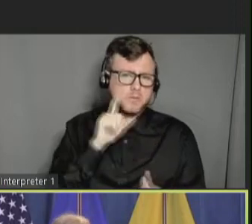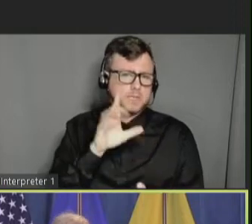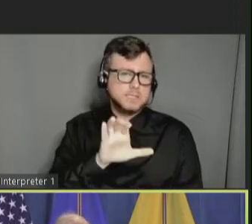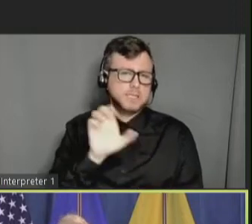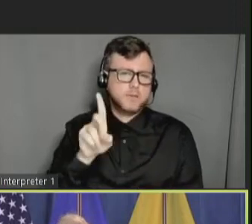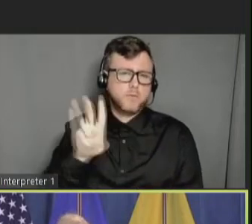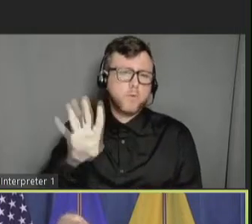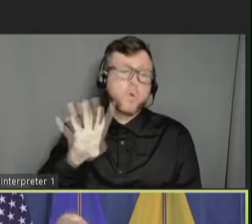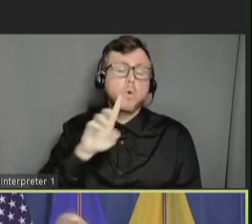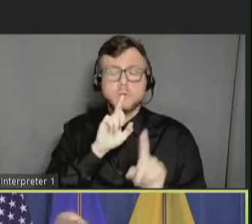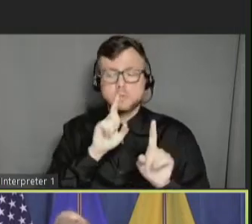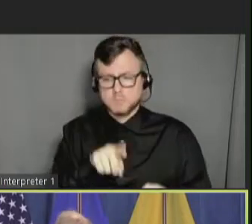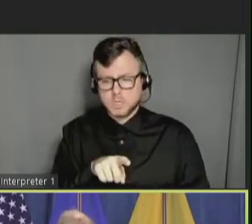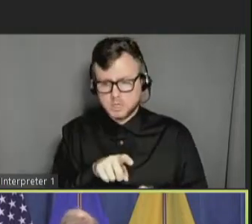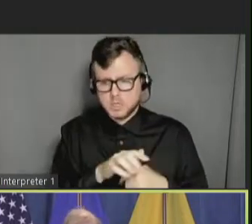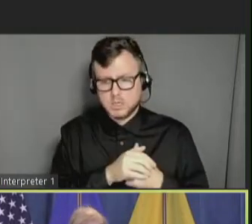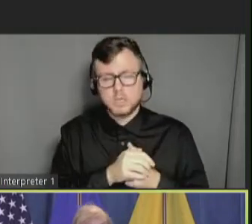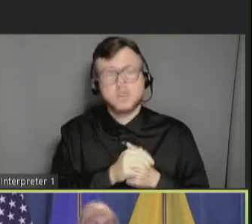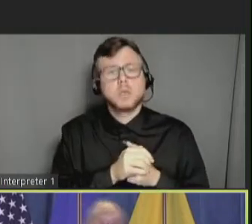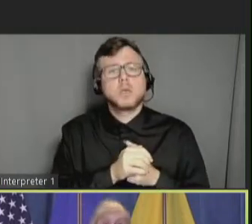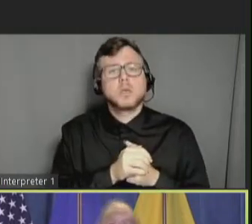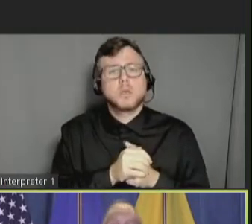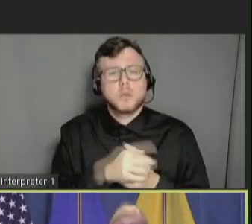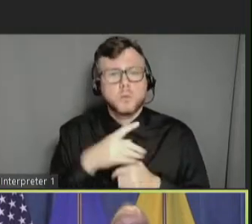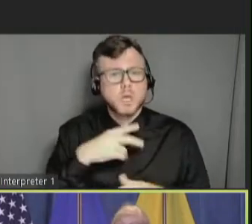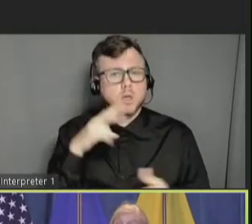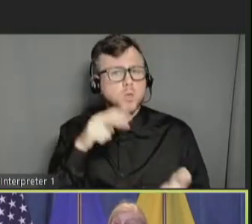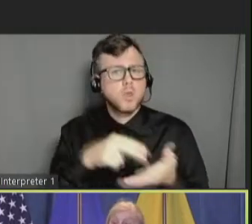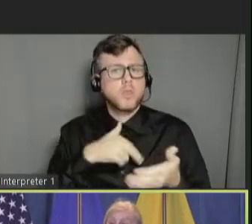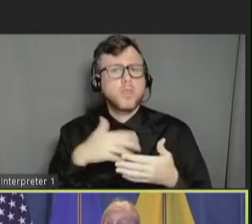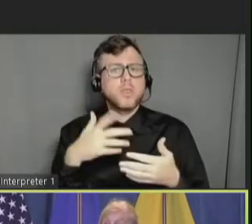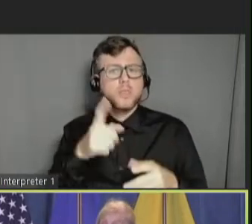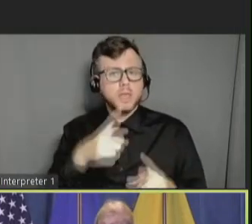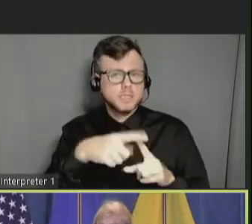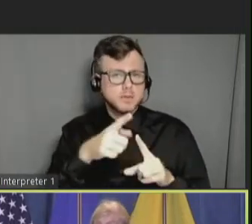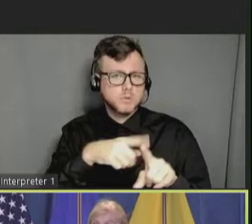Then we looked at the breadth of the T cell response. We basically use splenocytes from